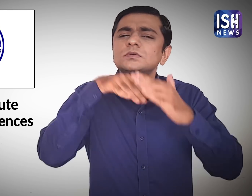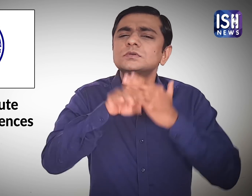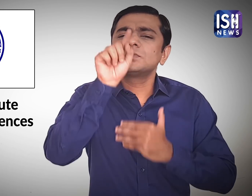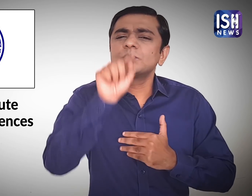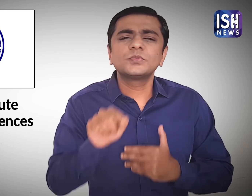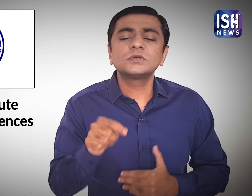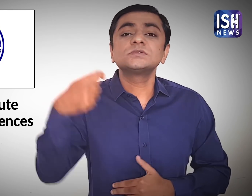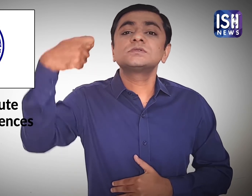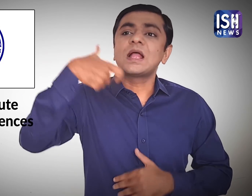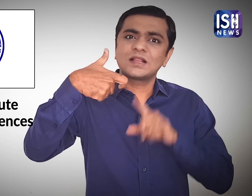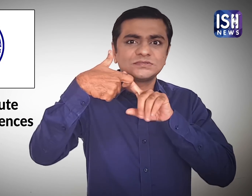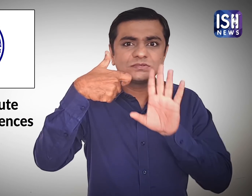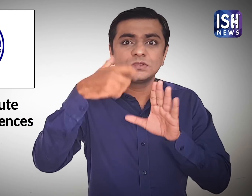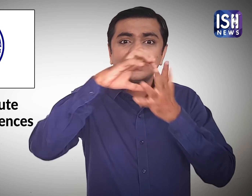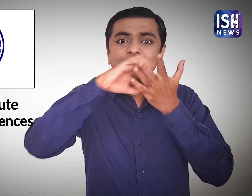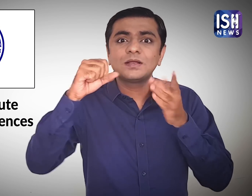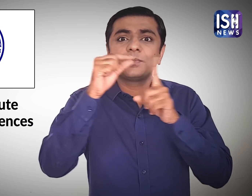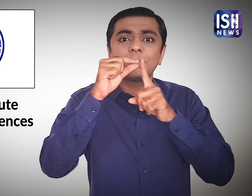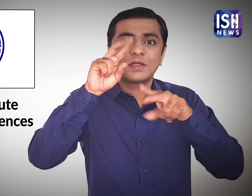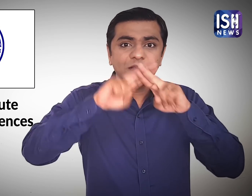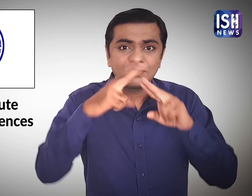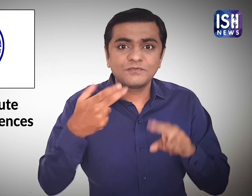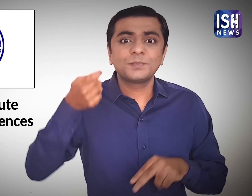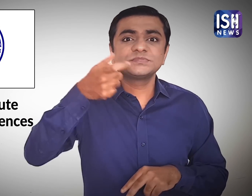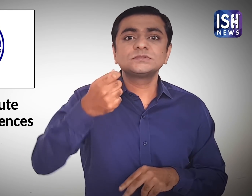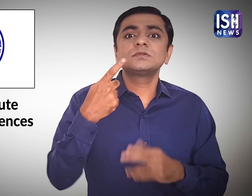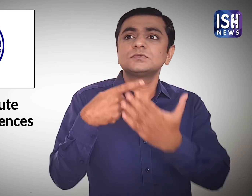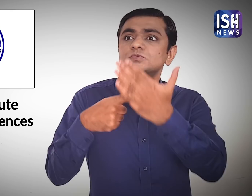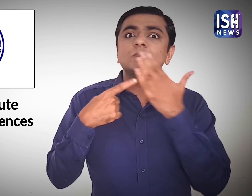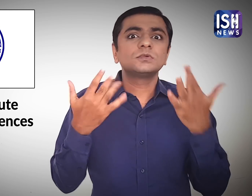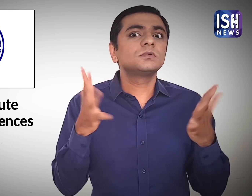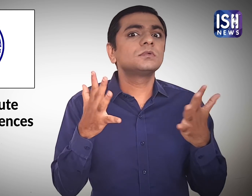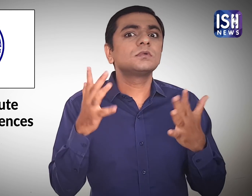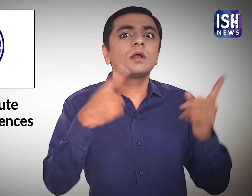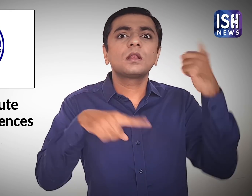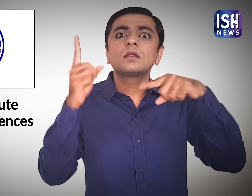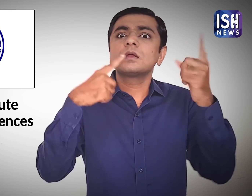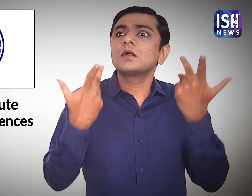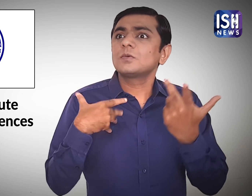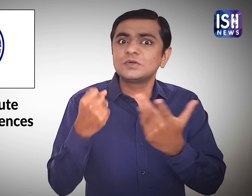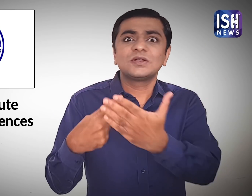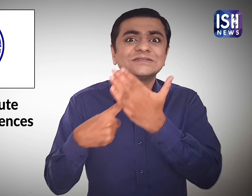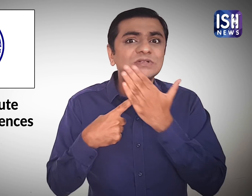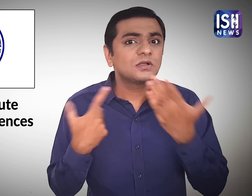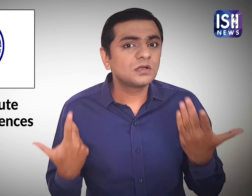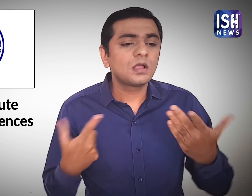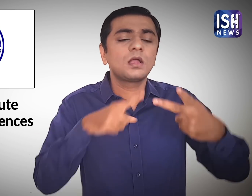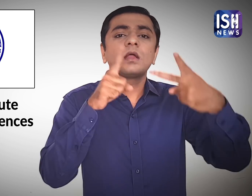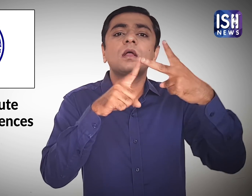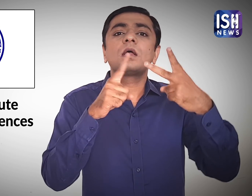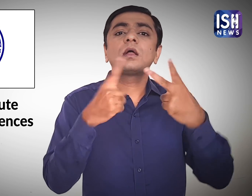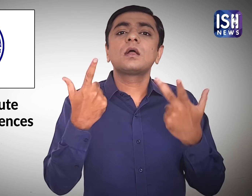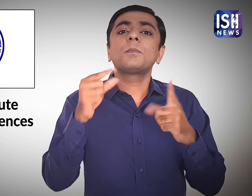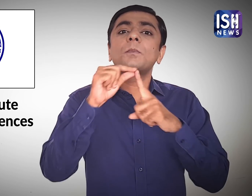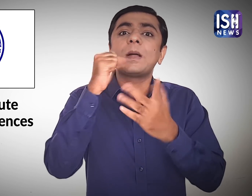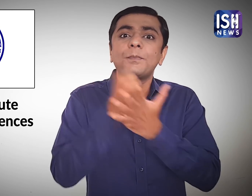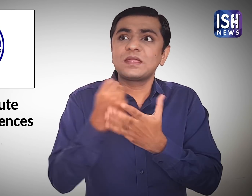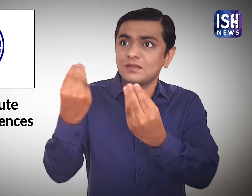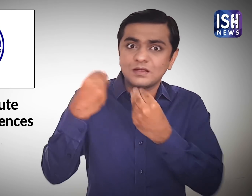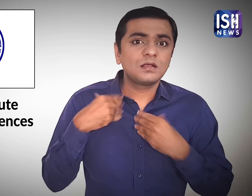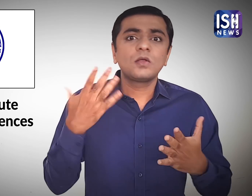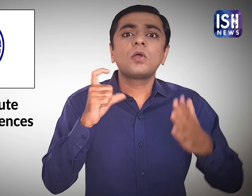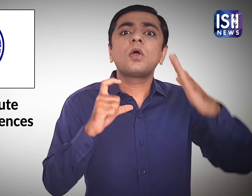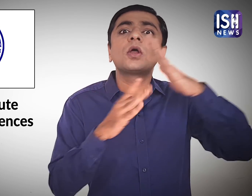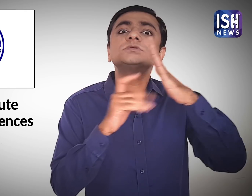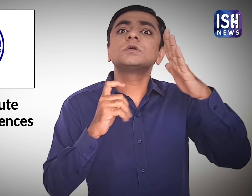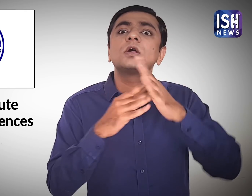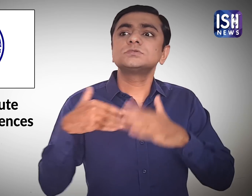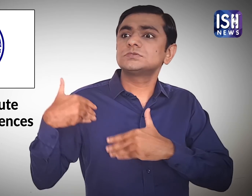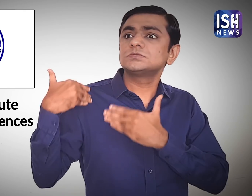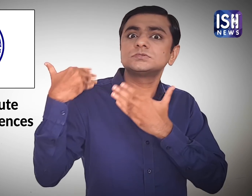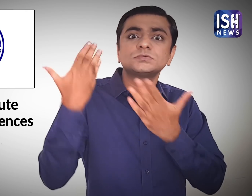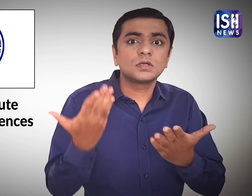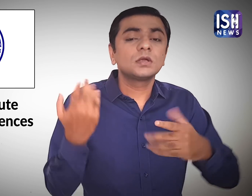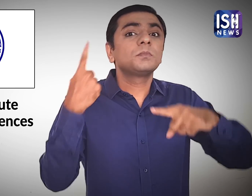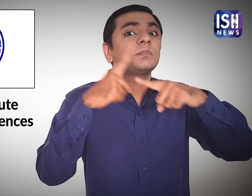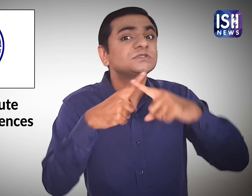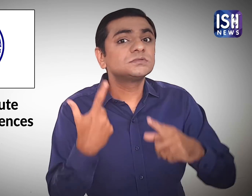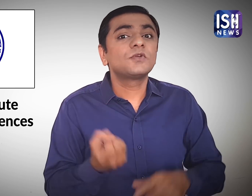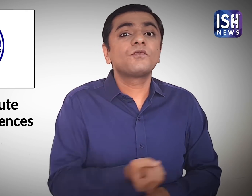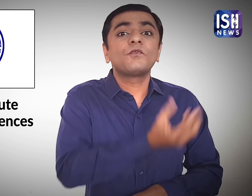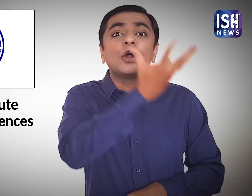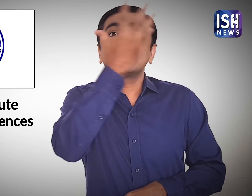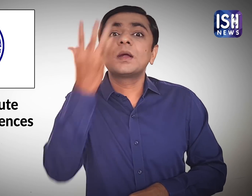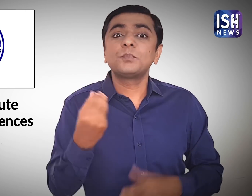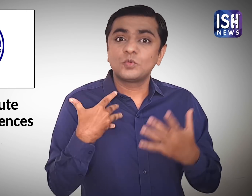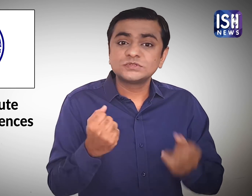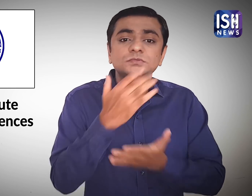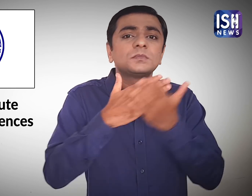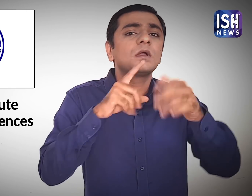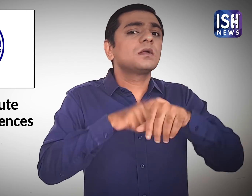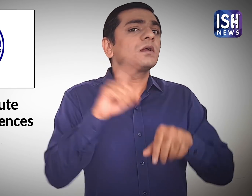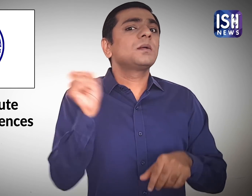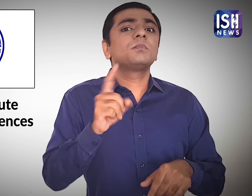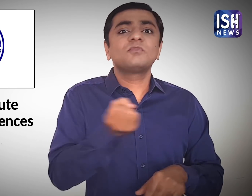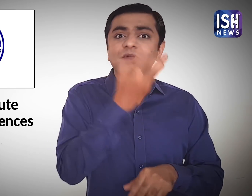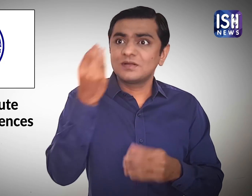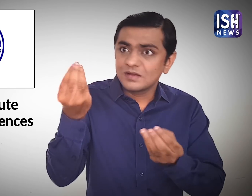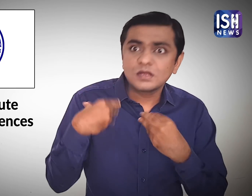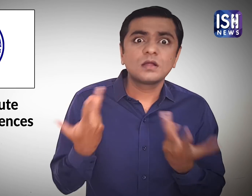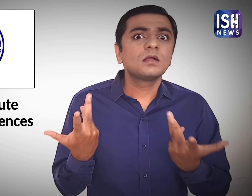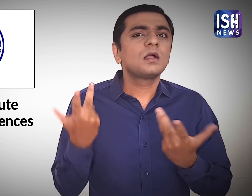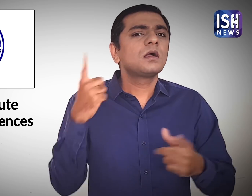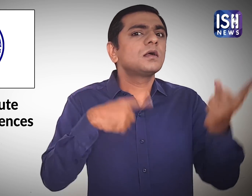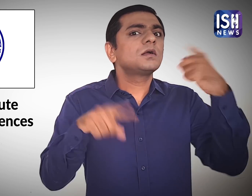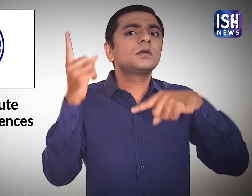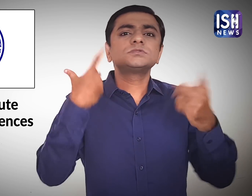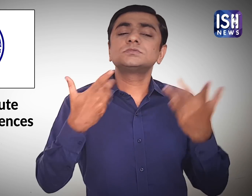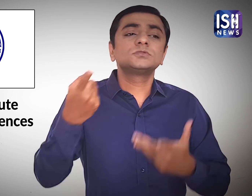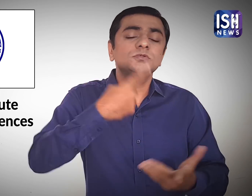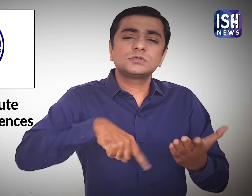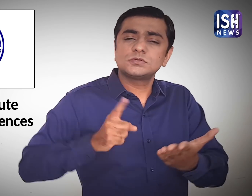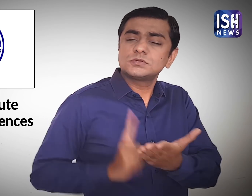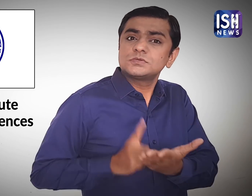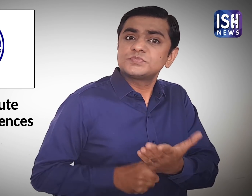asking for clarity on salary structure and a freeze on contract hiring.